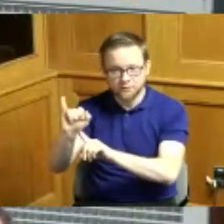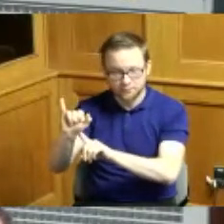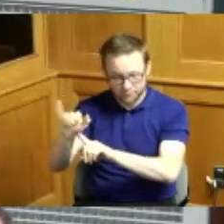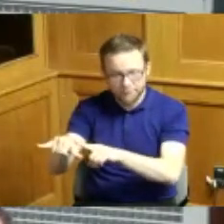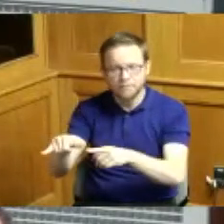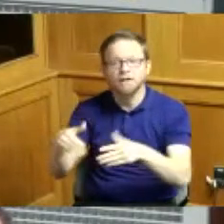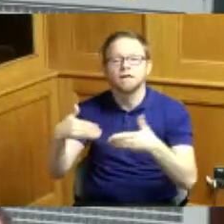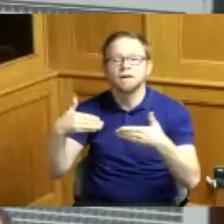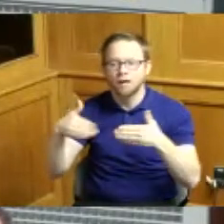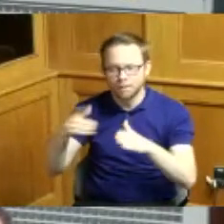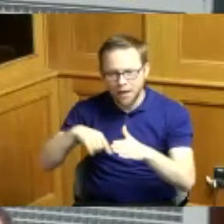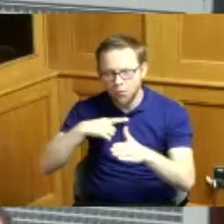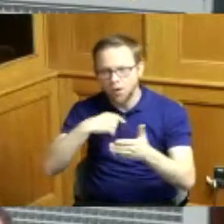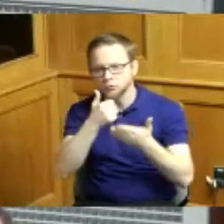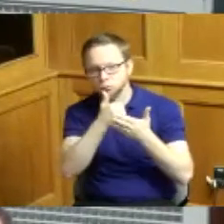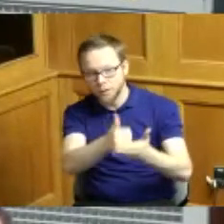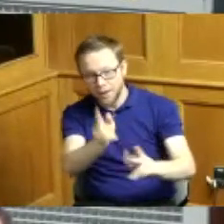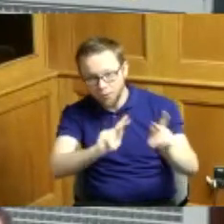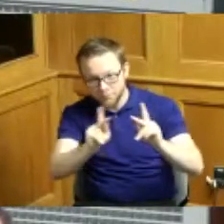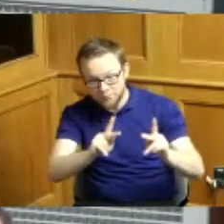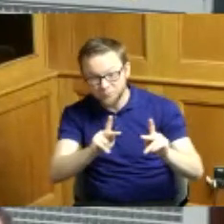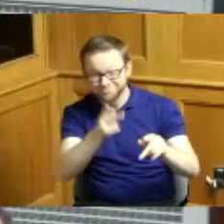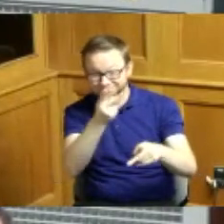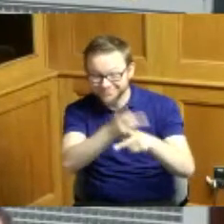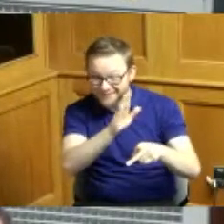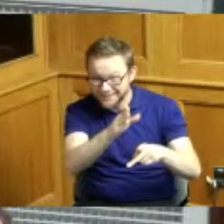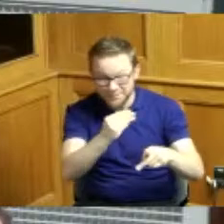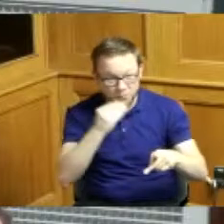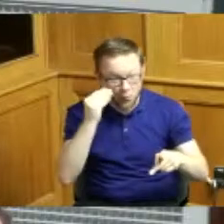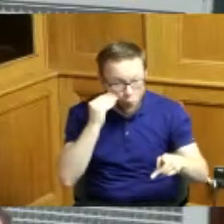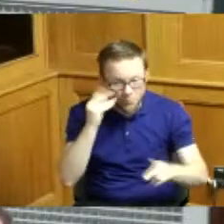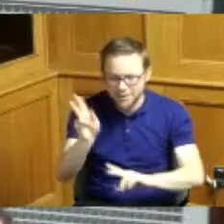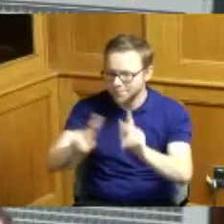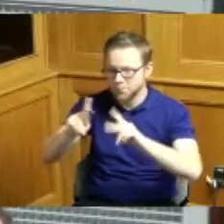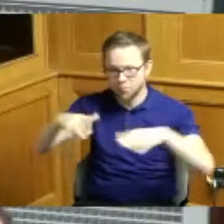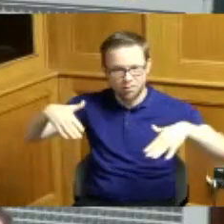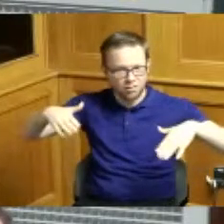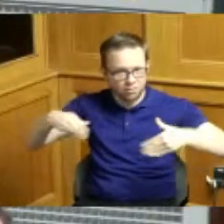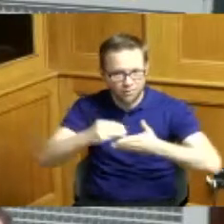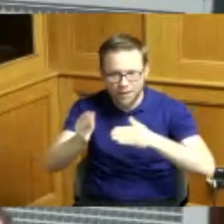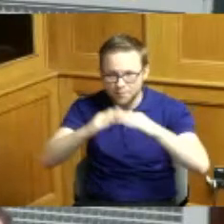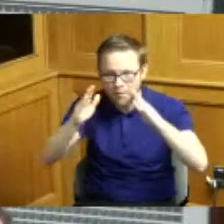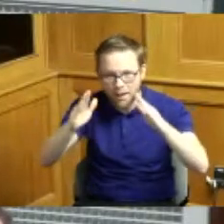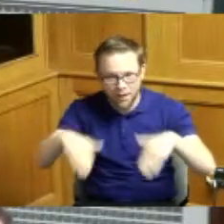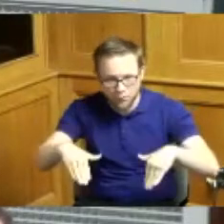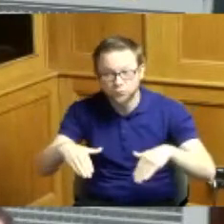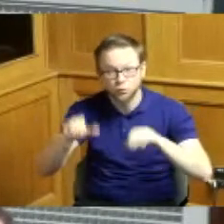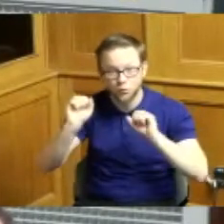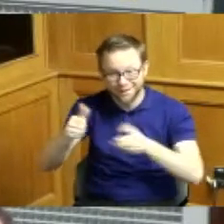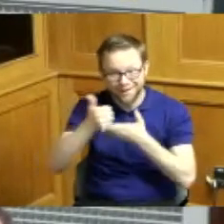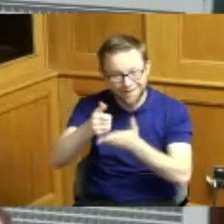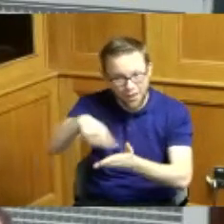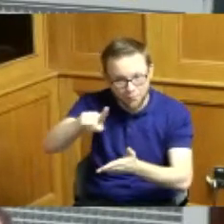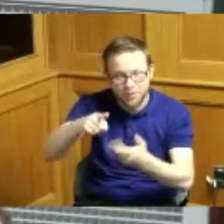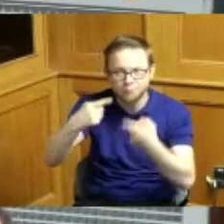ownership but creates homeownership and allows us to actually do this differently than we did